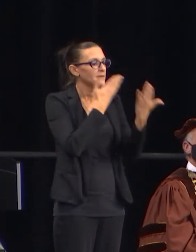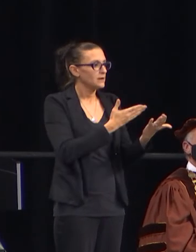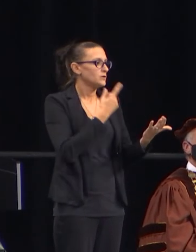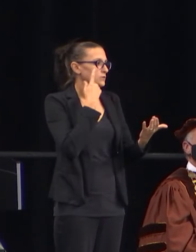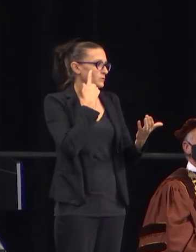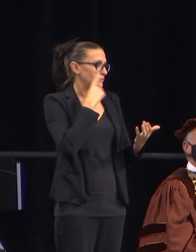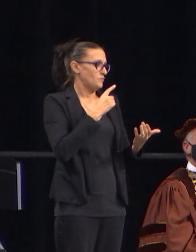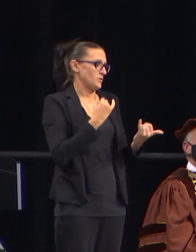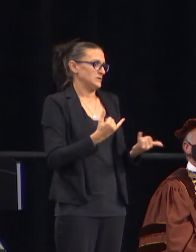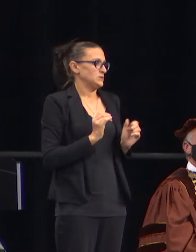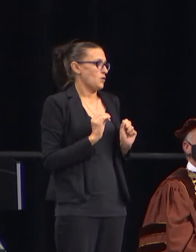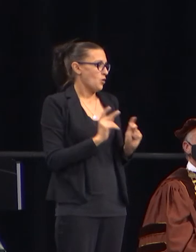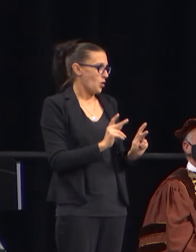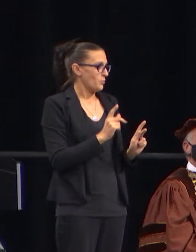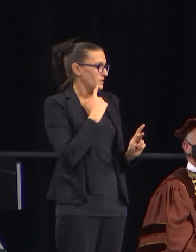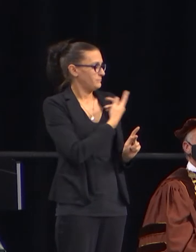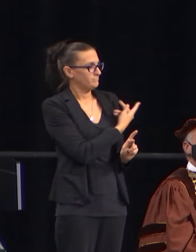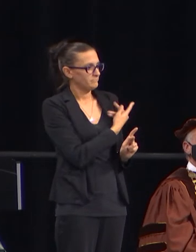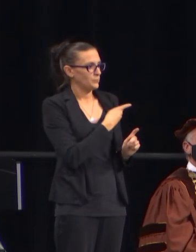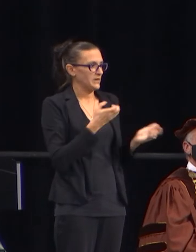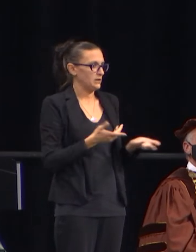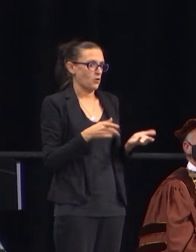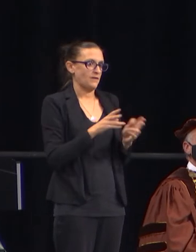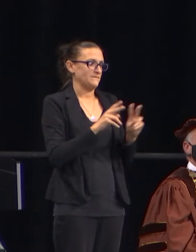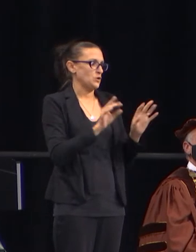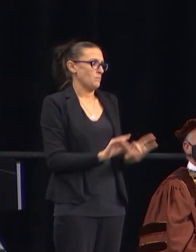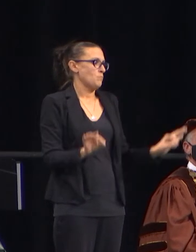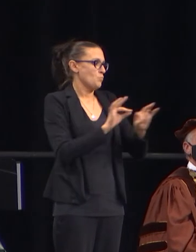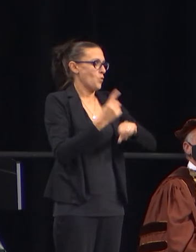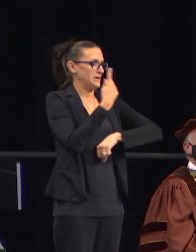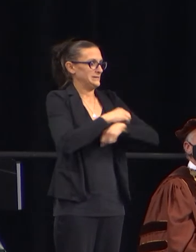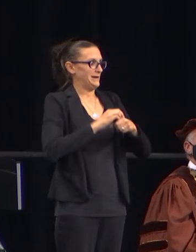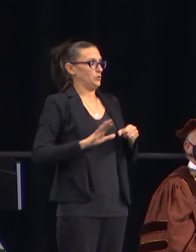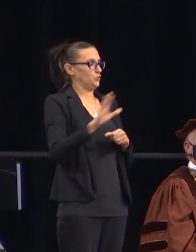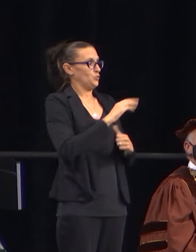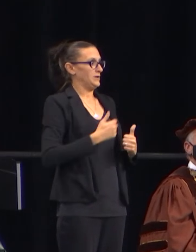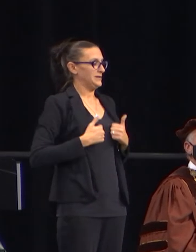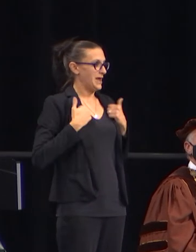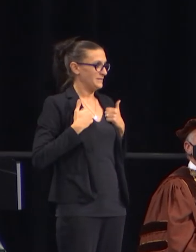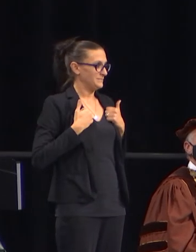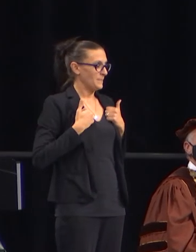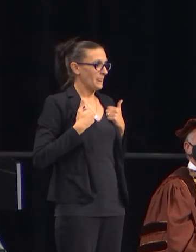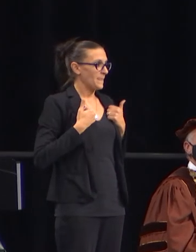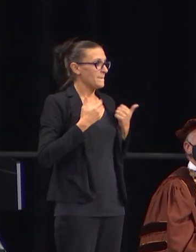for this opportunity to be with you on this very important day in your lives. When one reaches our age,